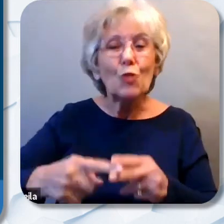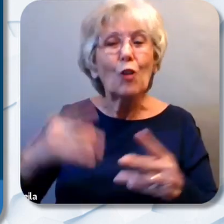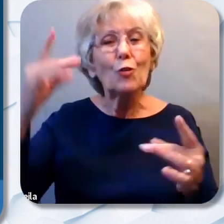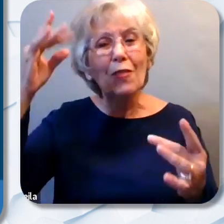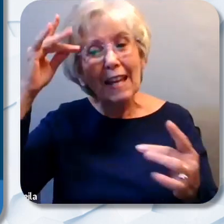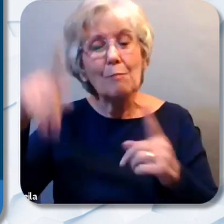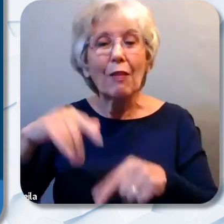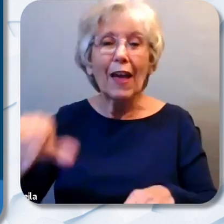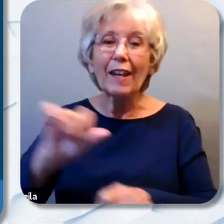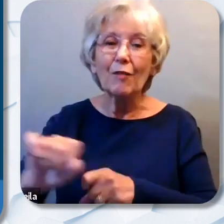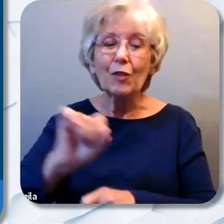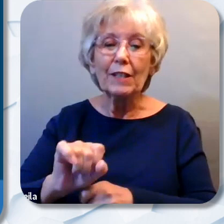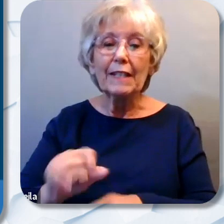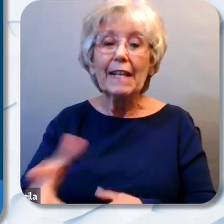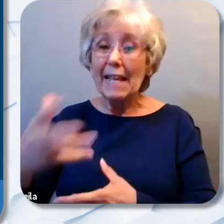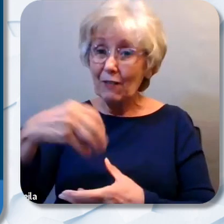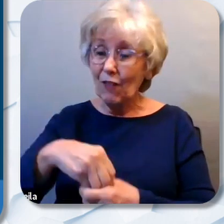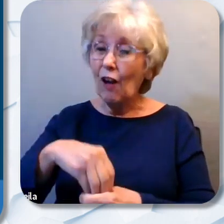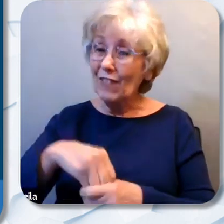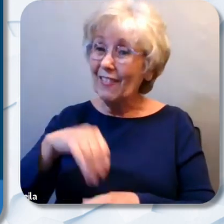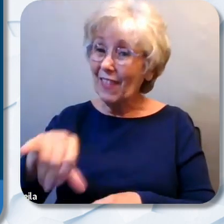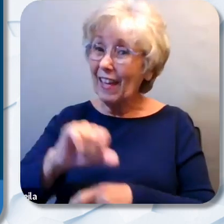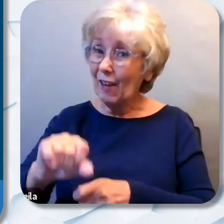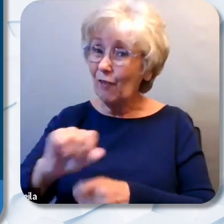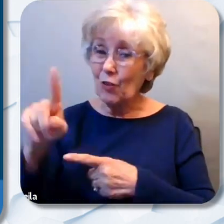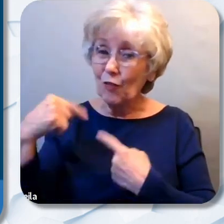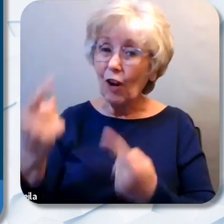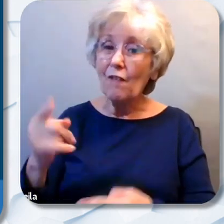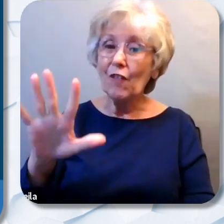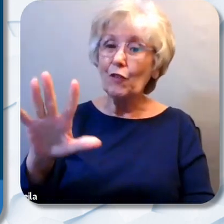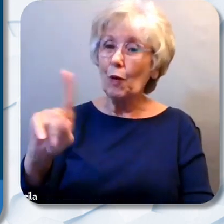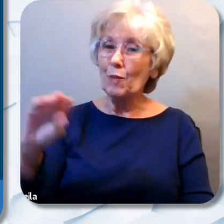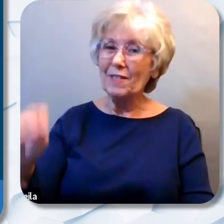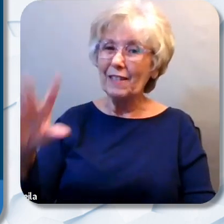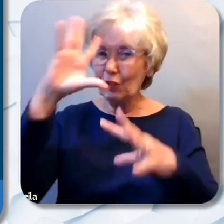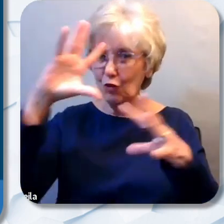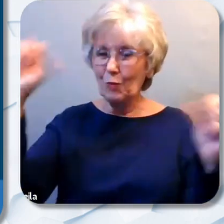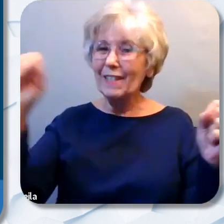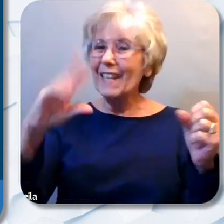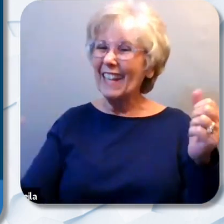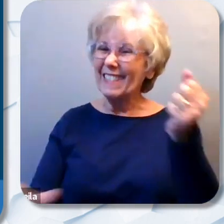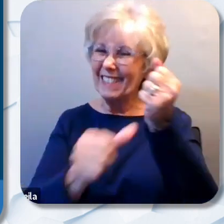involved in the effort so far 51% said that superintendents and assistant superintendents